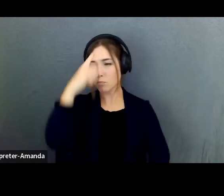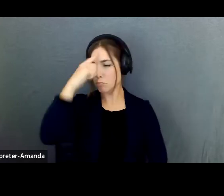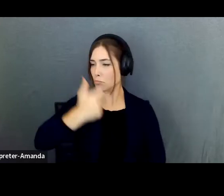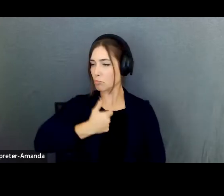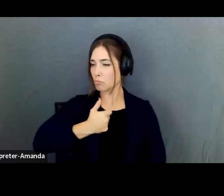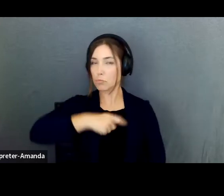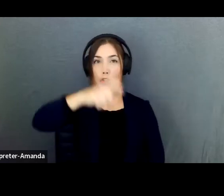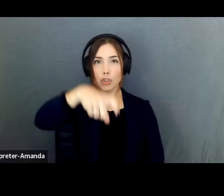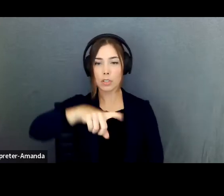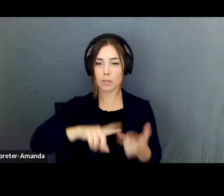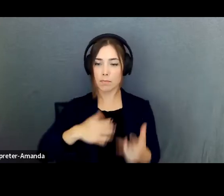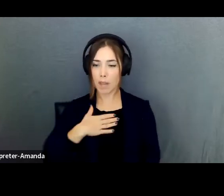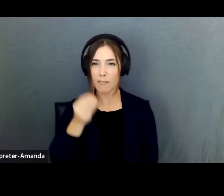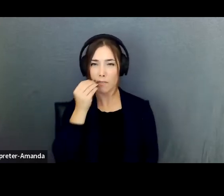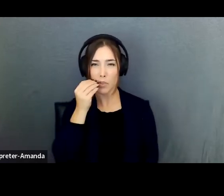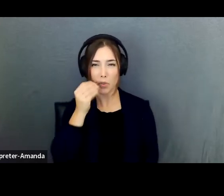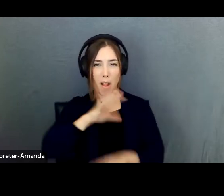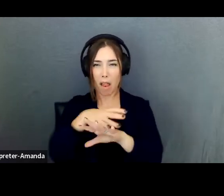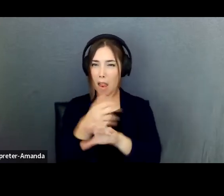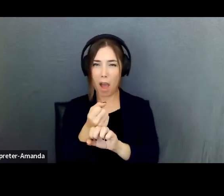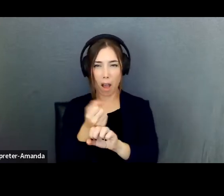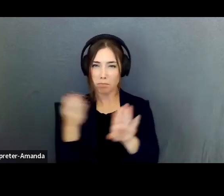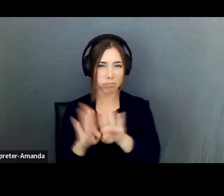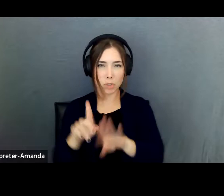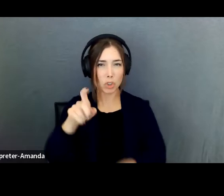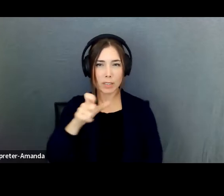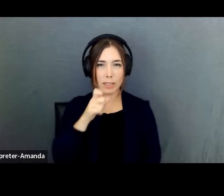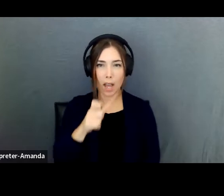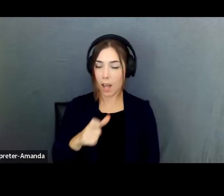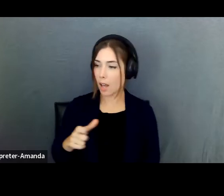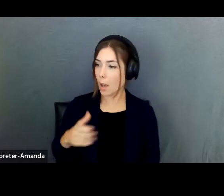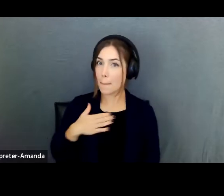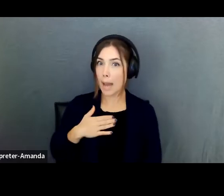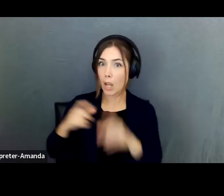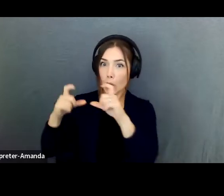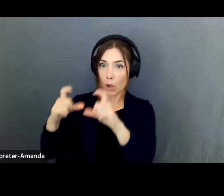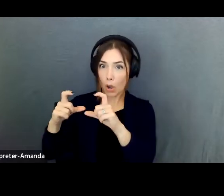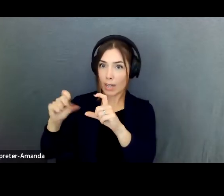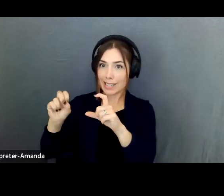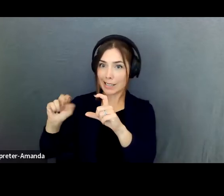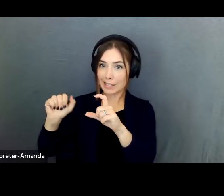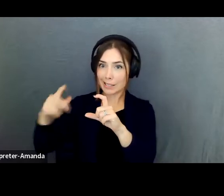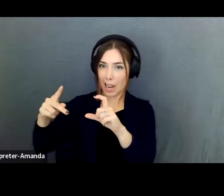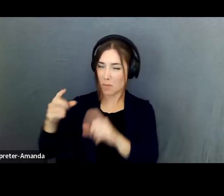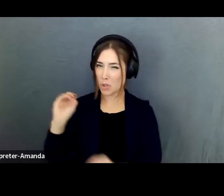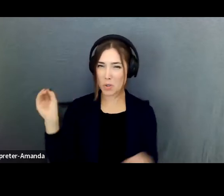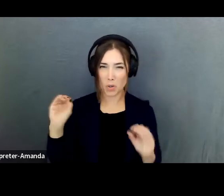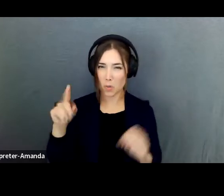Nobody should taking my snap card for me and buying food for whole community and using sliding my card.